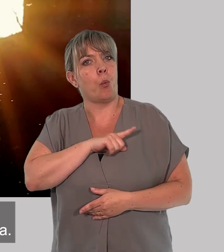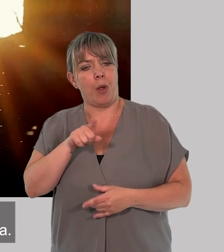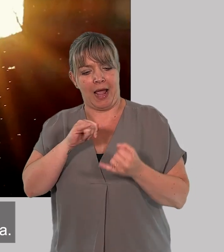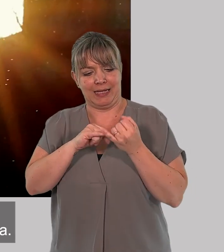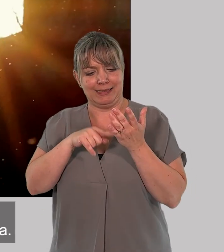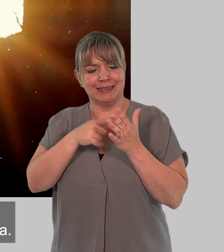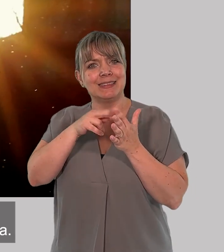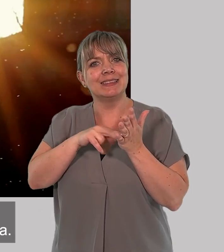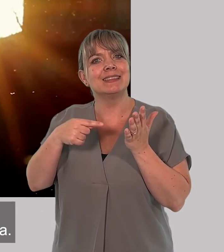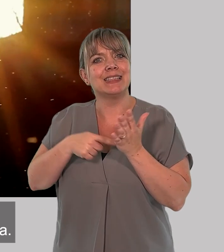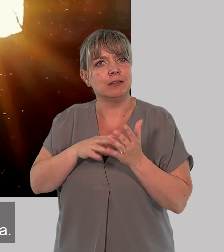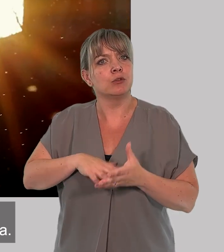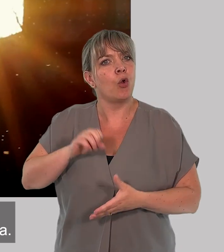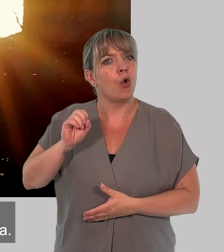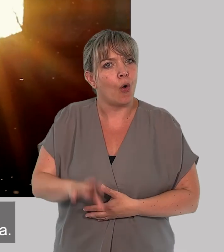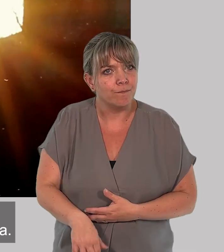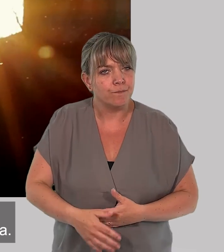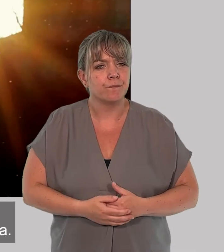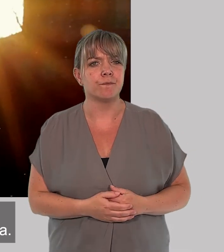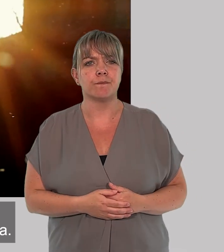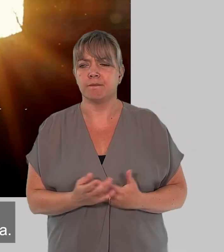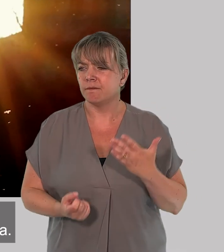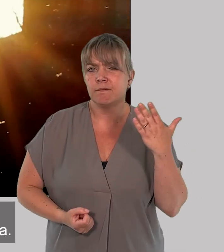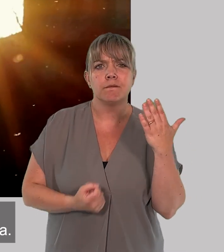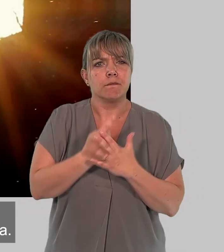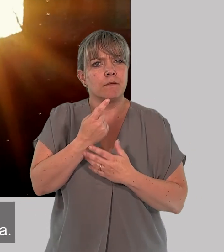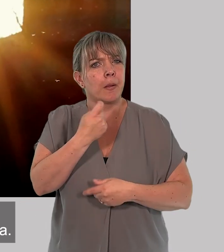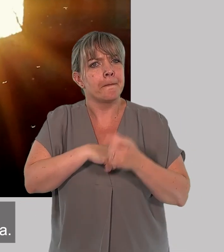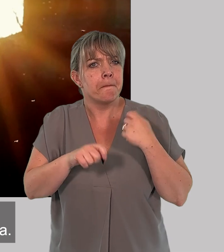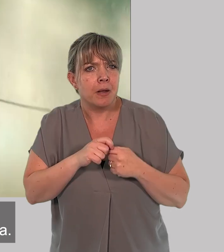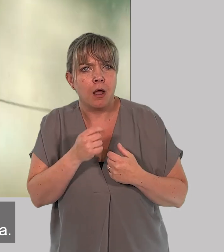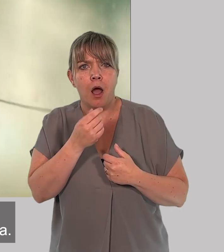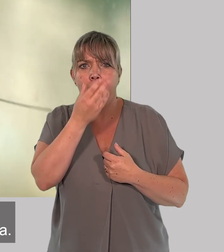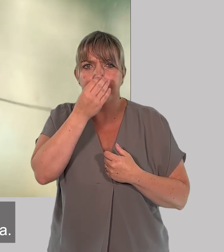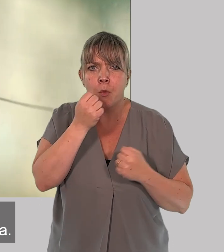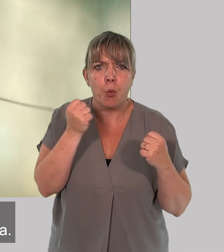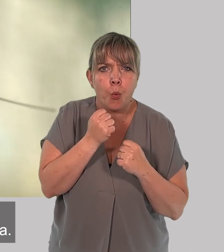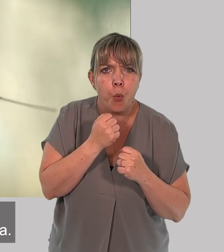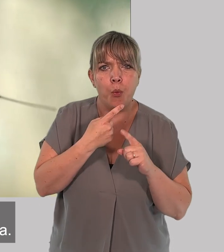I developed cold and temperature and I was shivering. I naturally thought it was malaria.